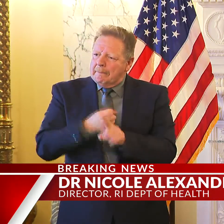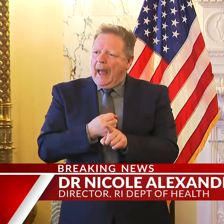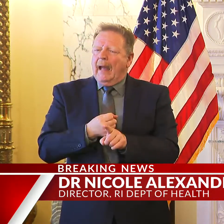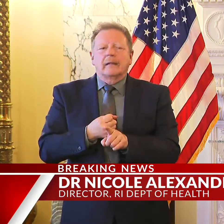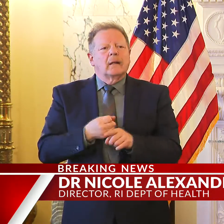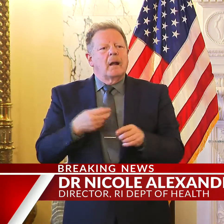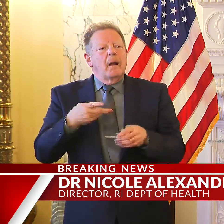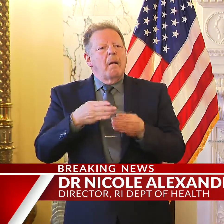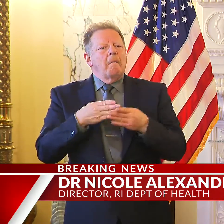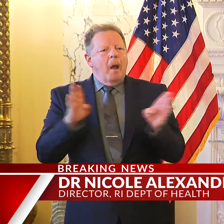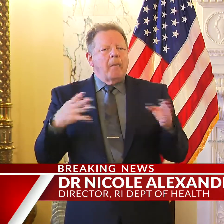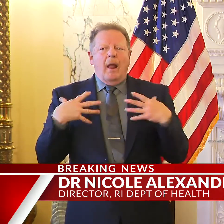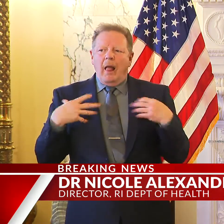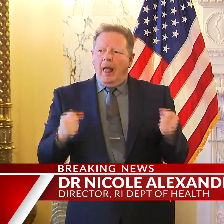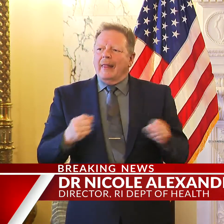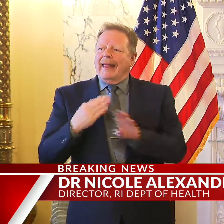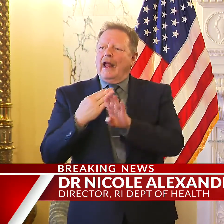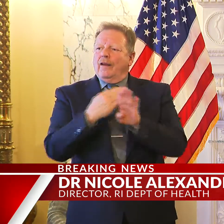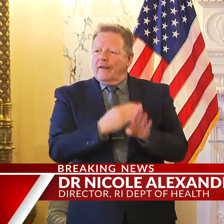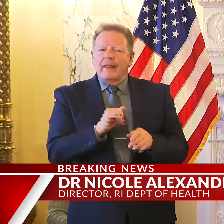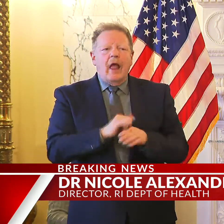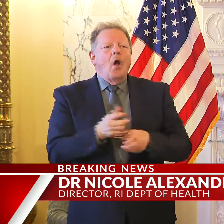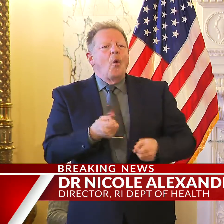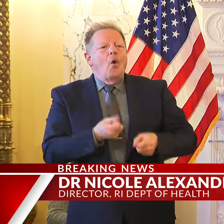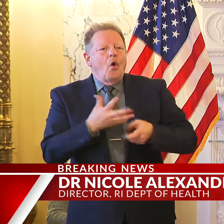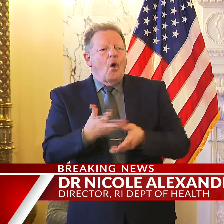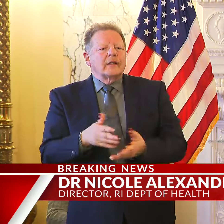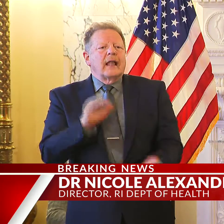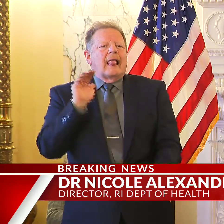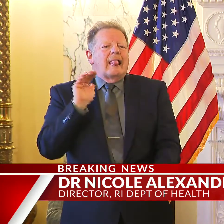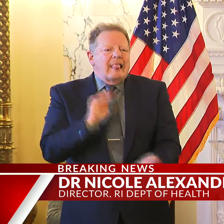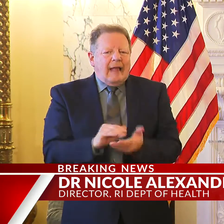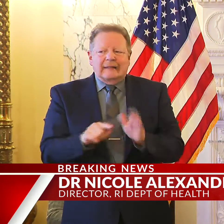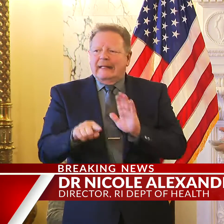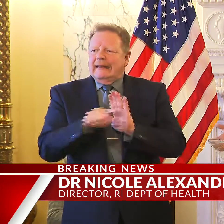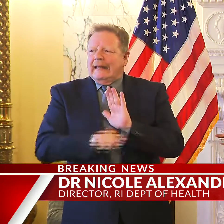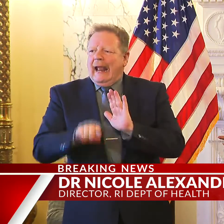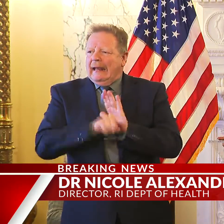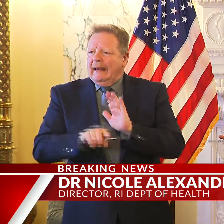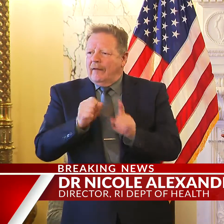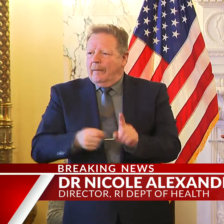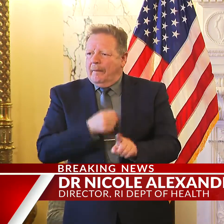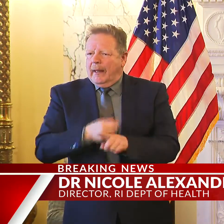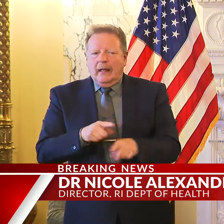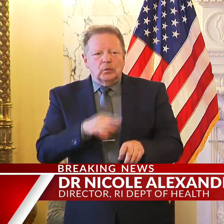PUBLIC HEALTH PERSPECTIVE REQUIRE ADVOCATE FOR PUTTING IN PLACE THE HIGHEST IMPACT PUBLIC HEALTH INTERVENTIONS